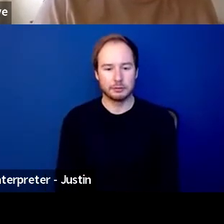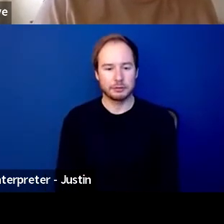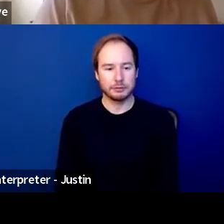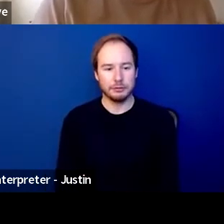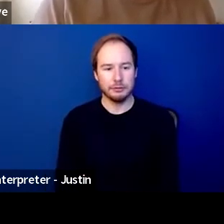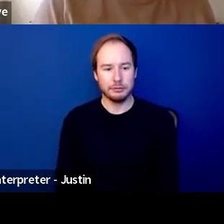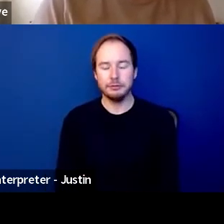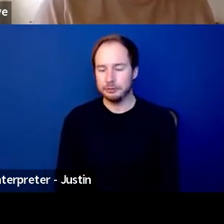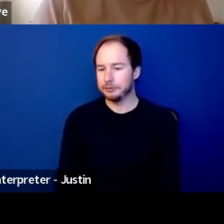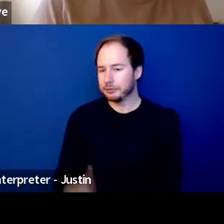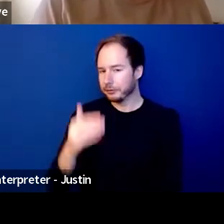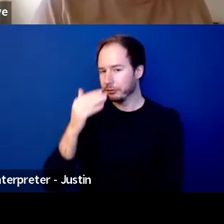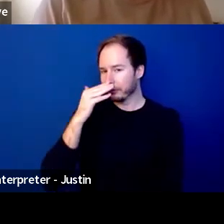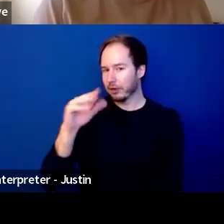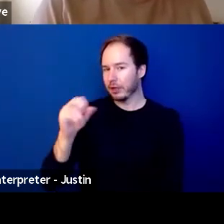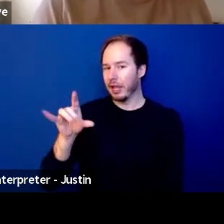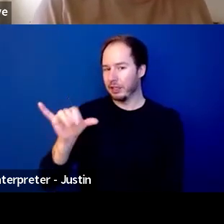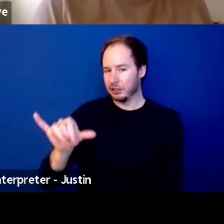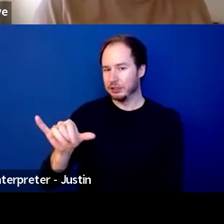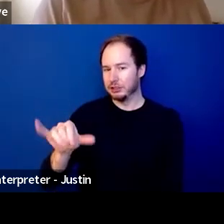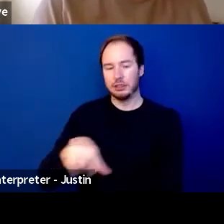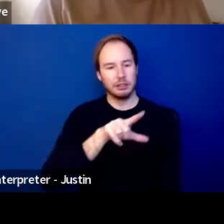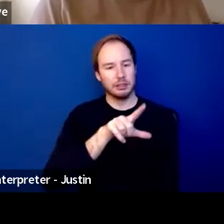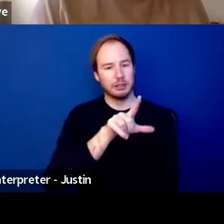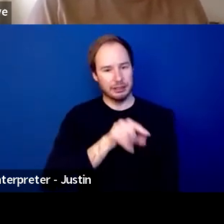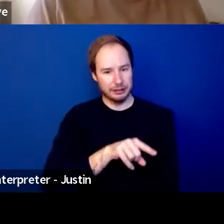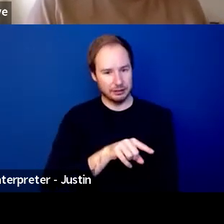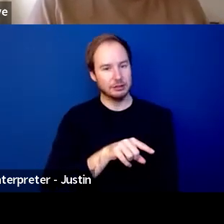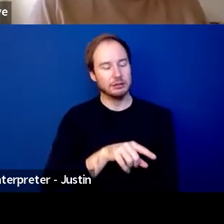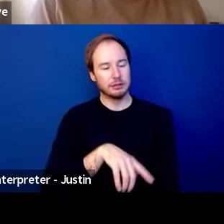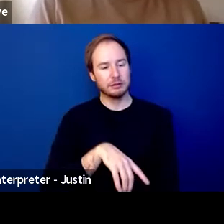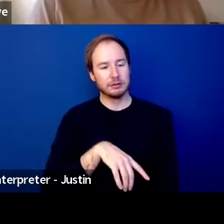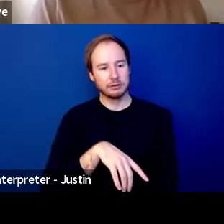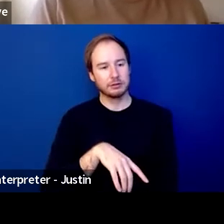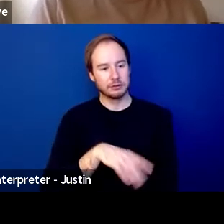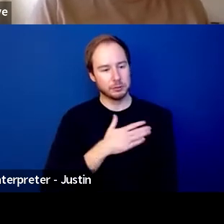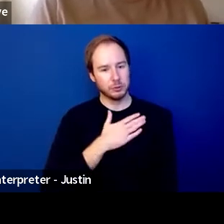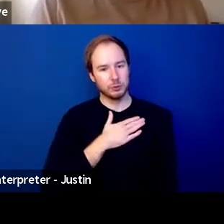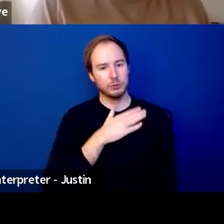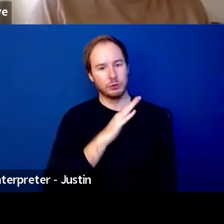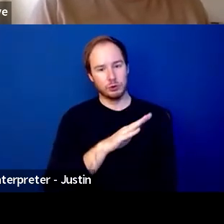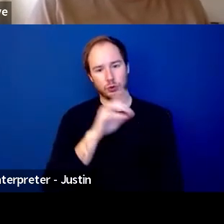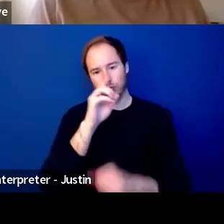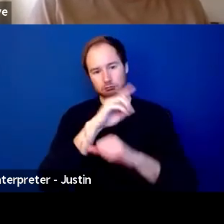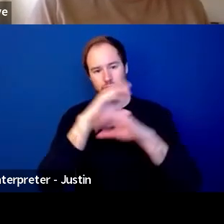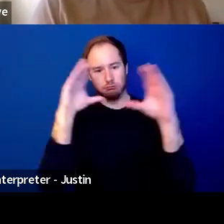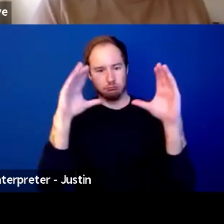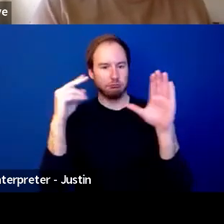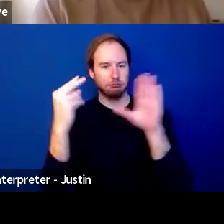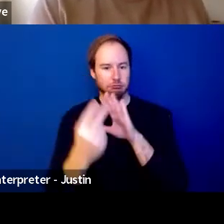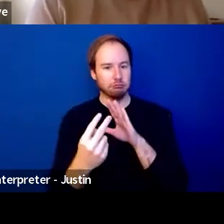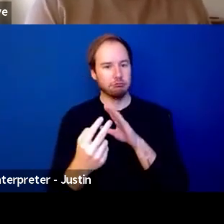Thanks so much, Ashley and Liz. Yeah, I appreciate you jumping on that, Ashley, but, Liz, I appreciate you framing it in that way. And it actually kinda links to another question